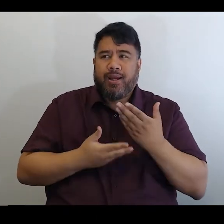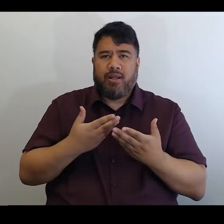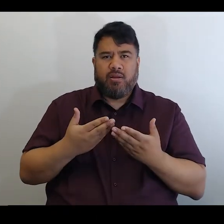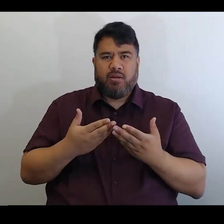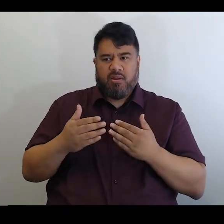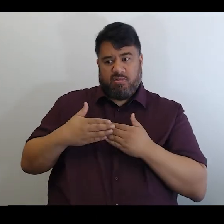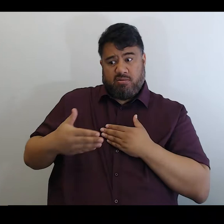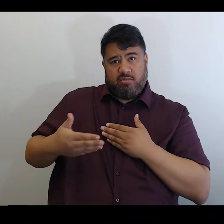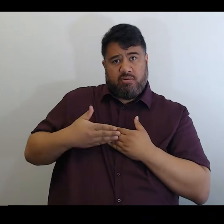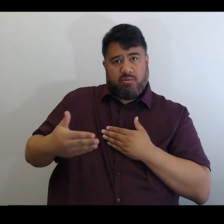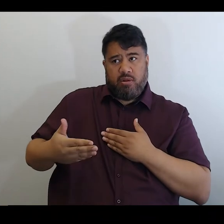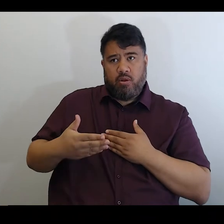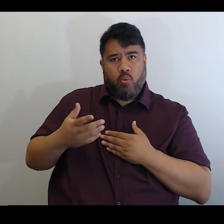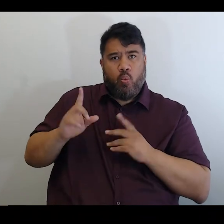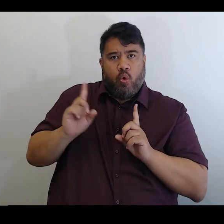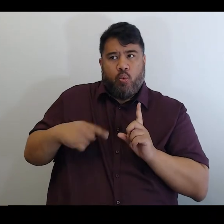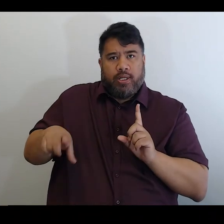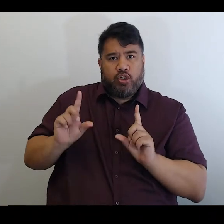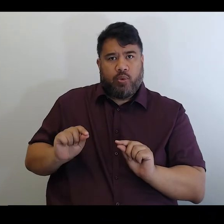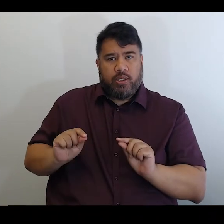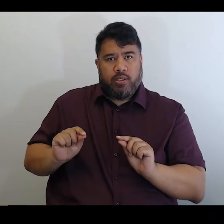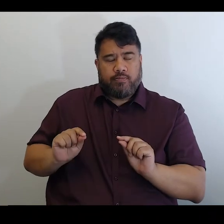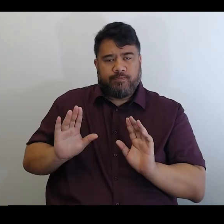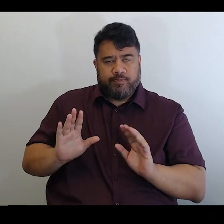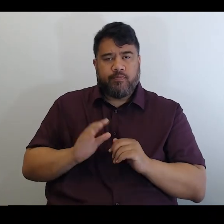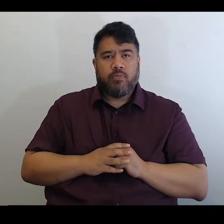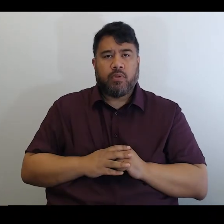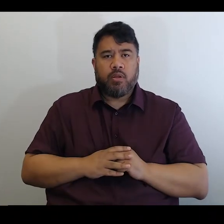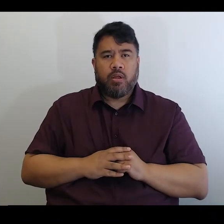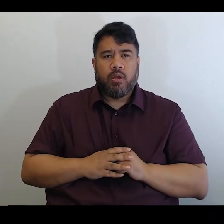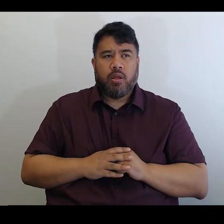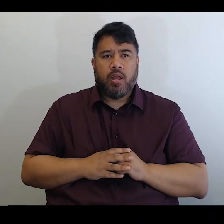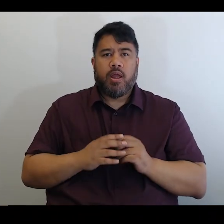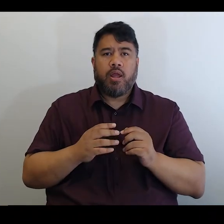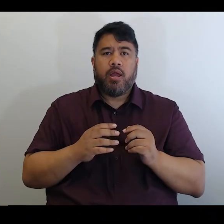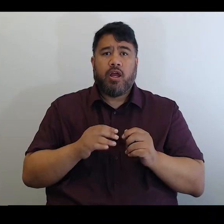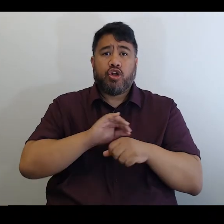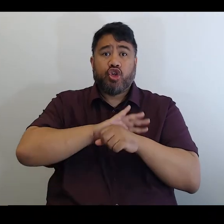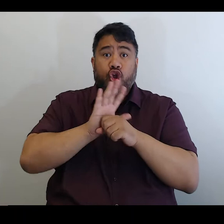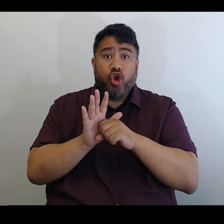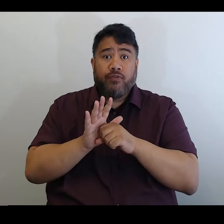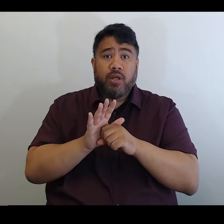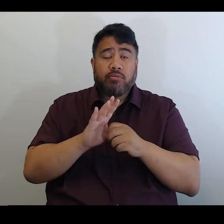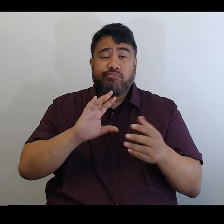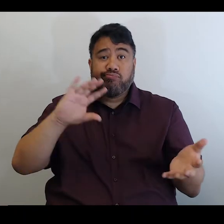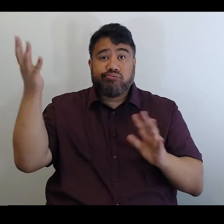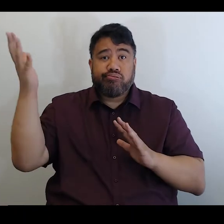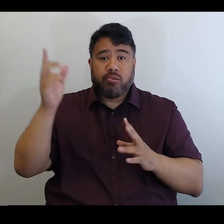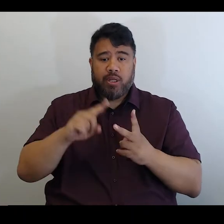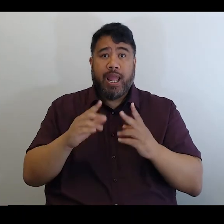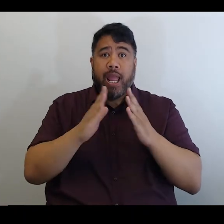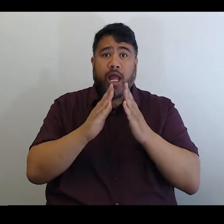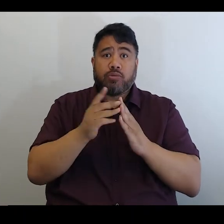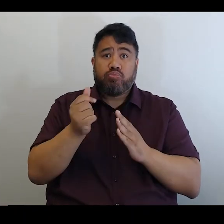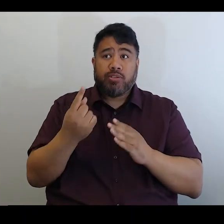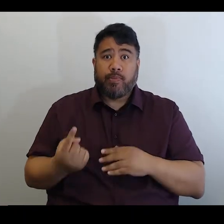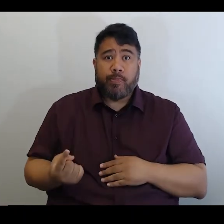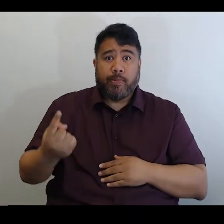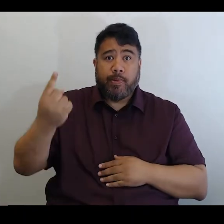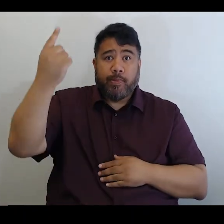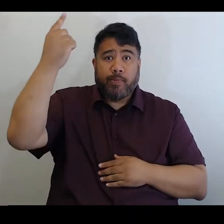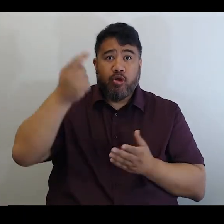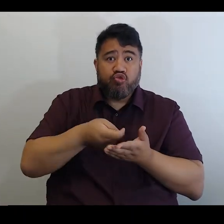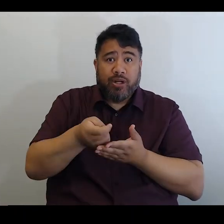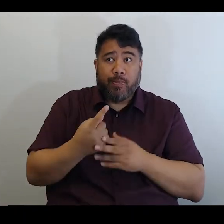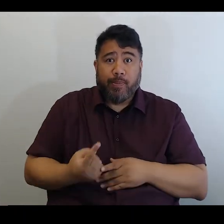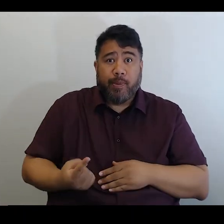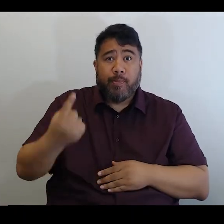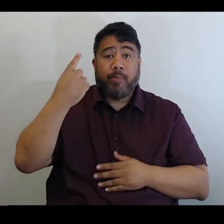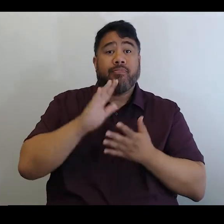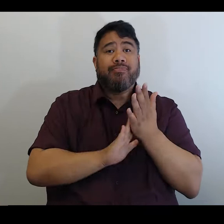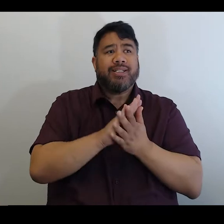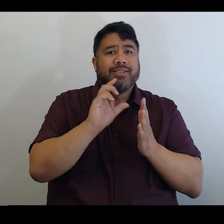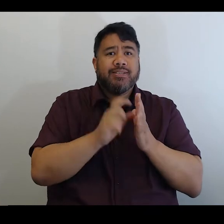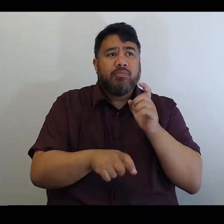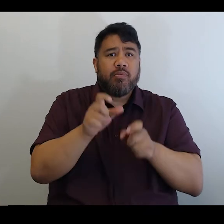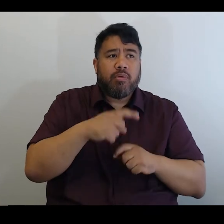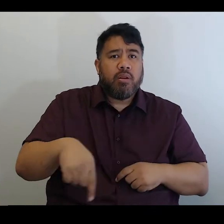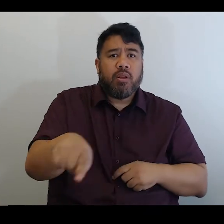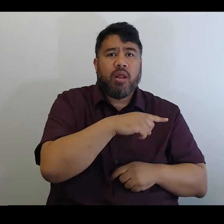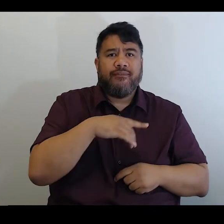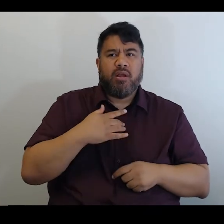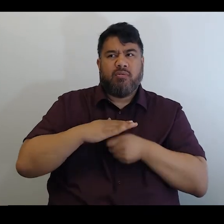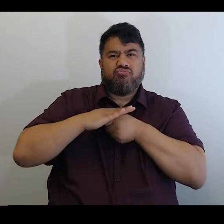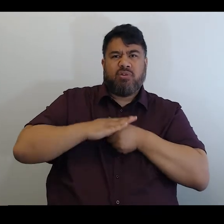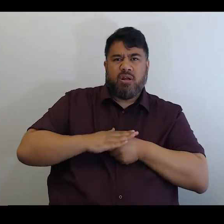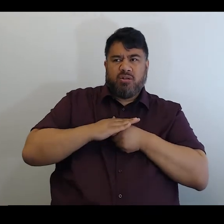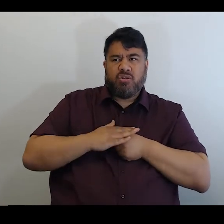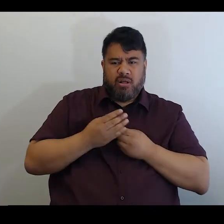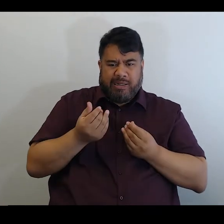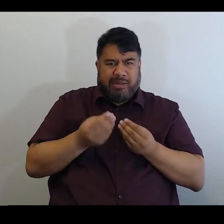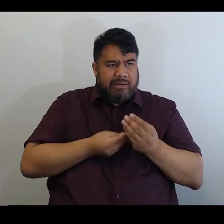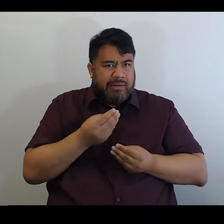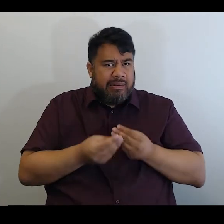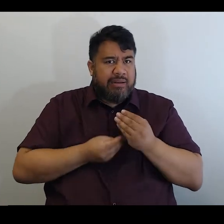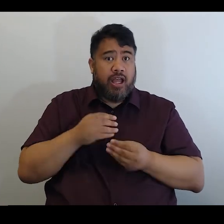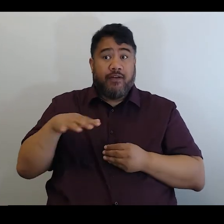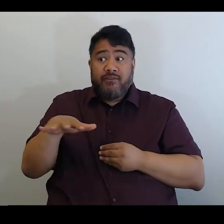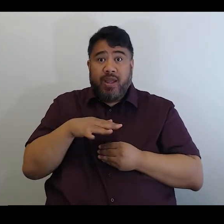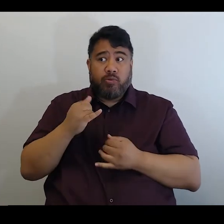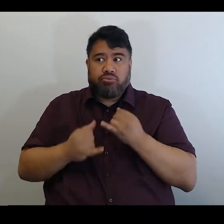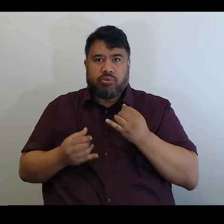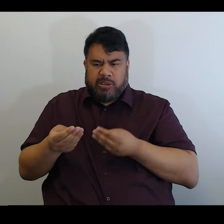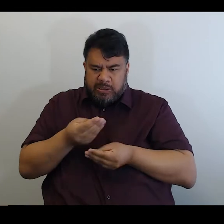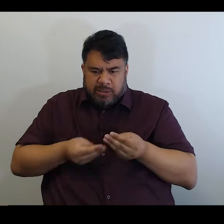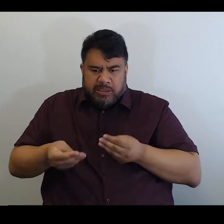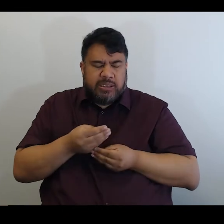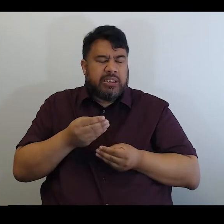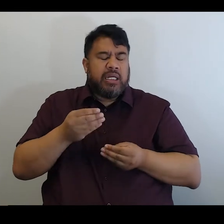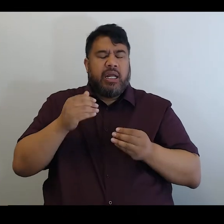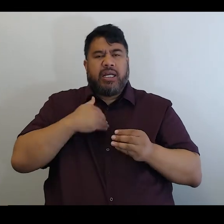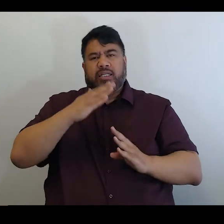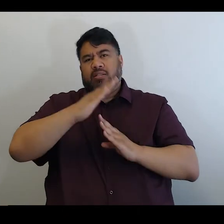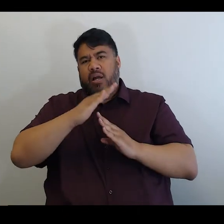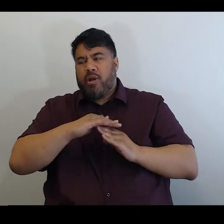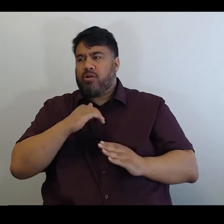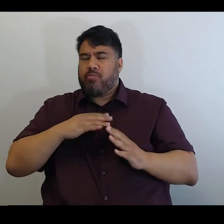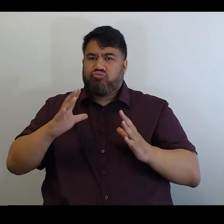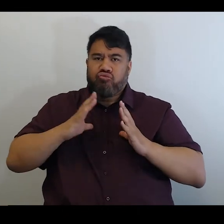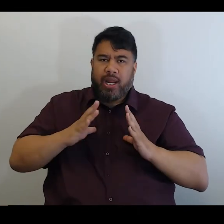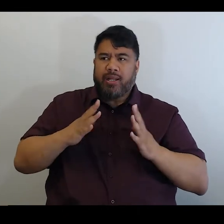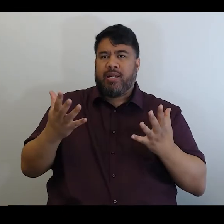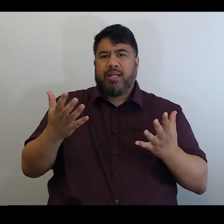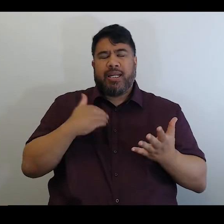I've heard from many families that you're tired, that Covid on top of housing, and now cost of living, pressure, have put more pressures on disabled people and whānau and through much of that time, respite, and other supports have been less available,